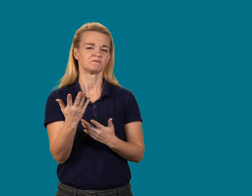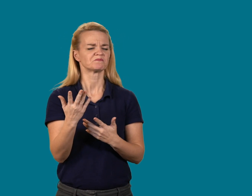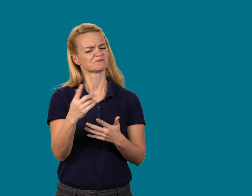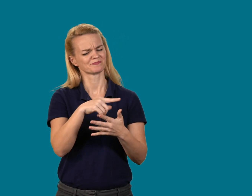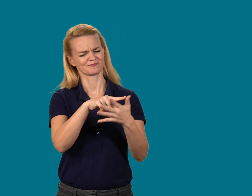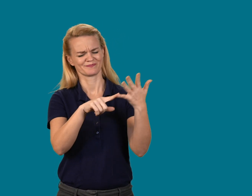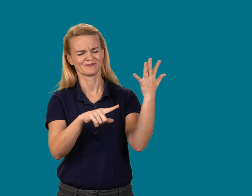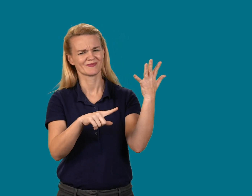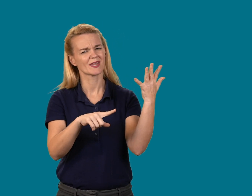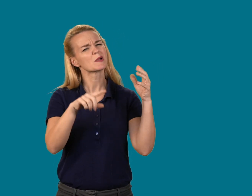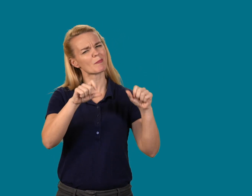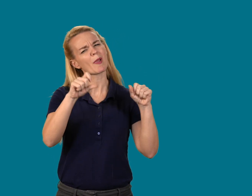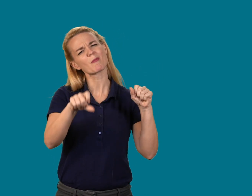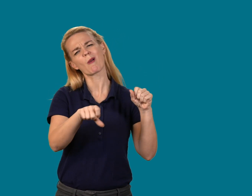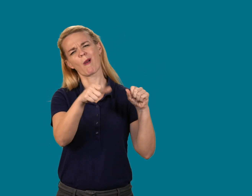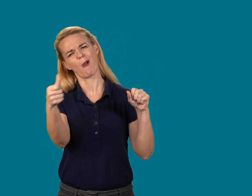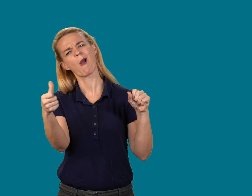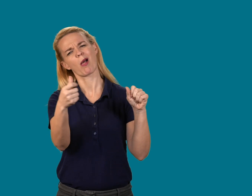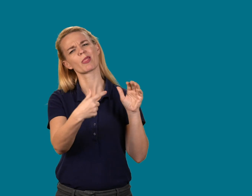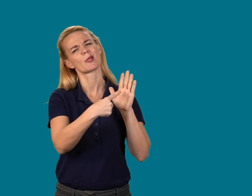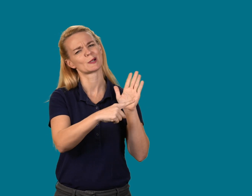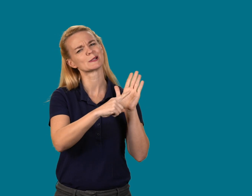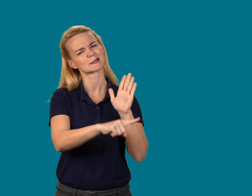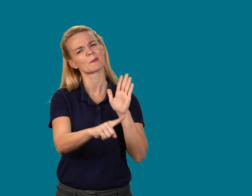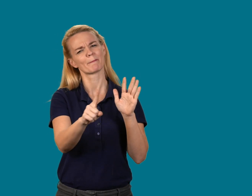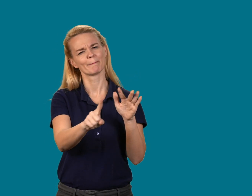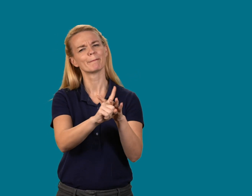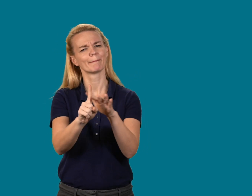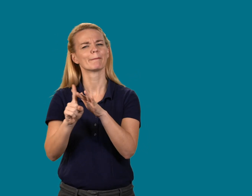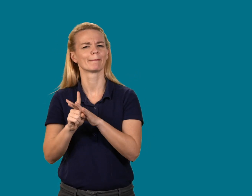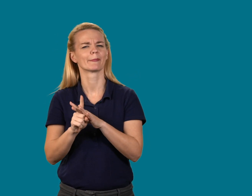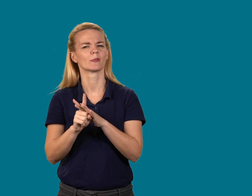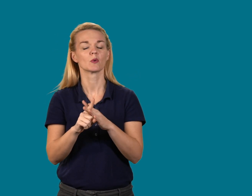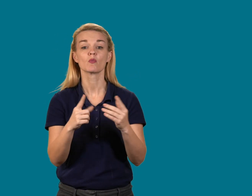This list does not include all possible symptoms.